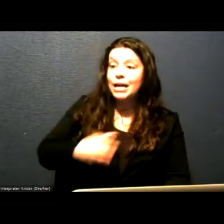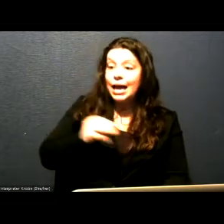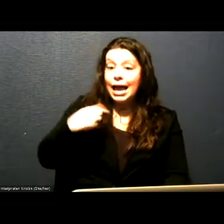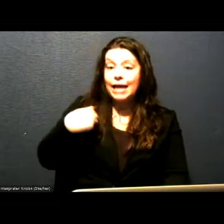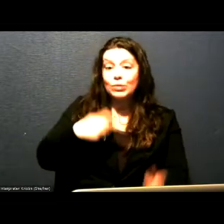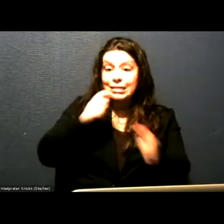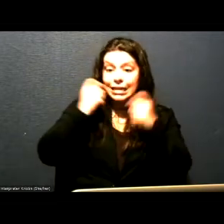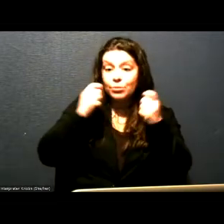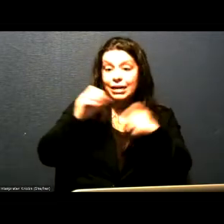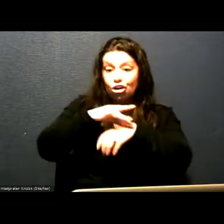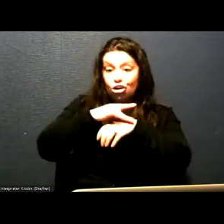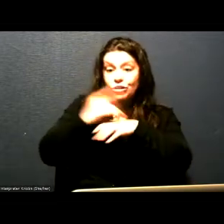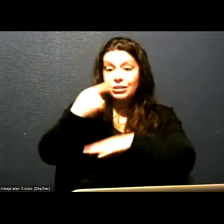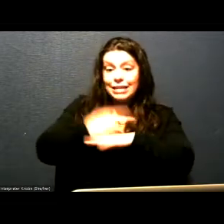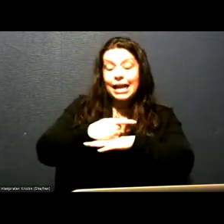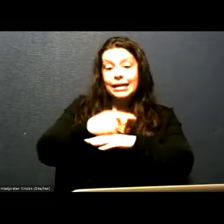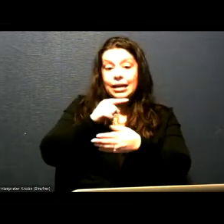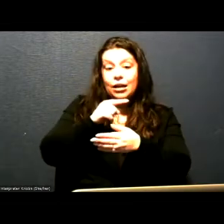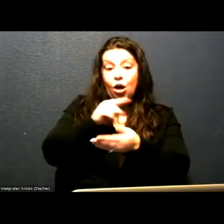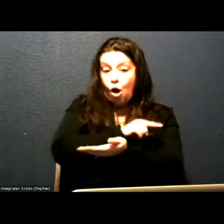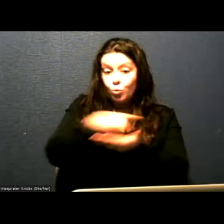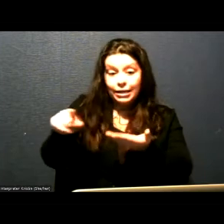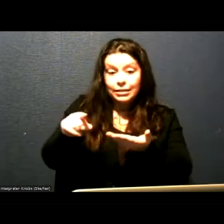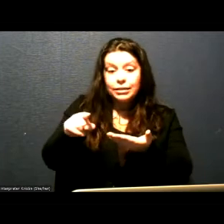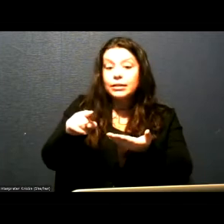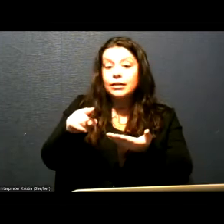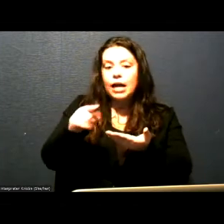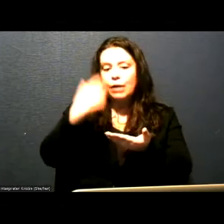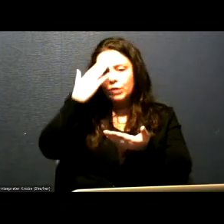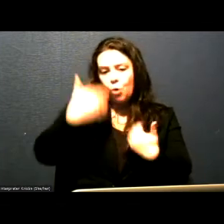can always use our help. What's something our visitors can do to help them out?